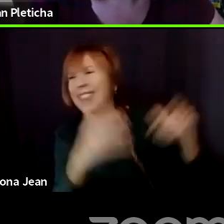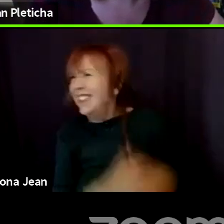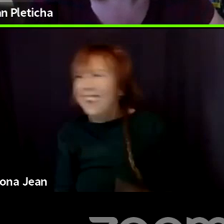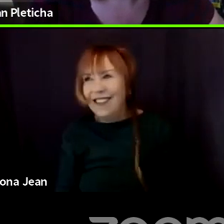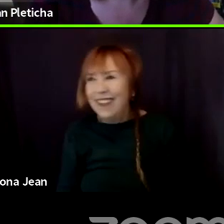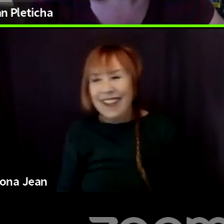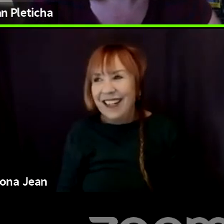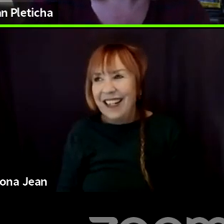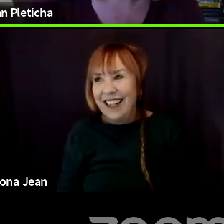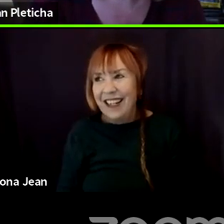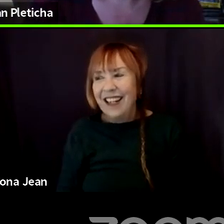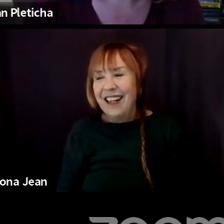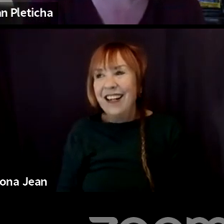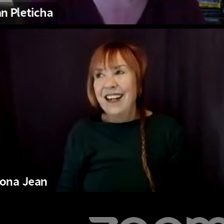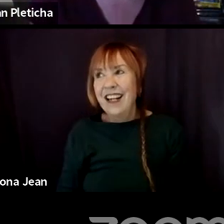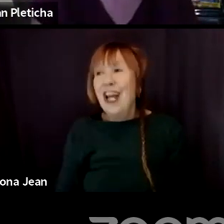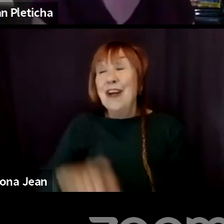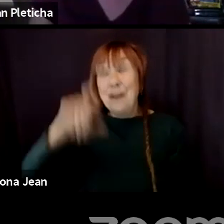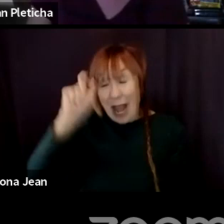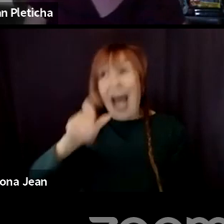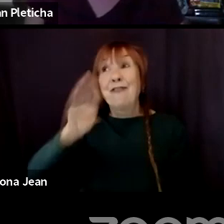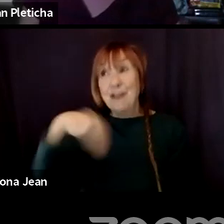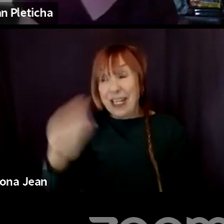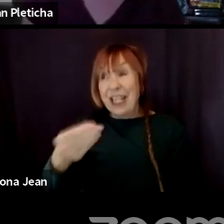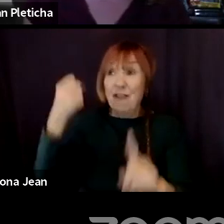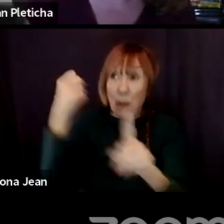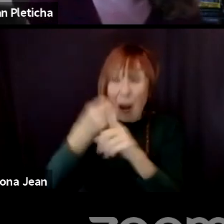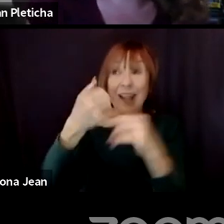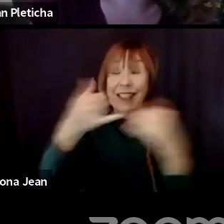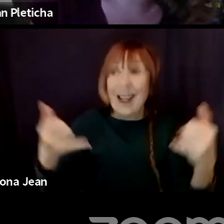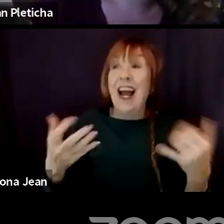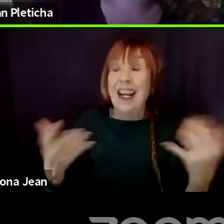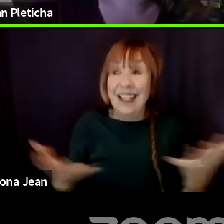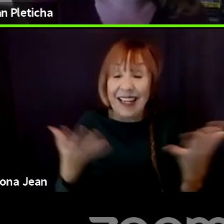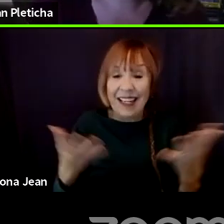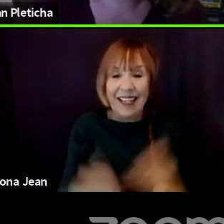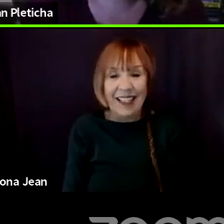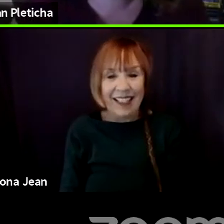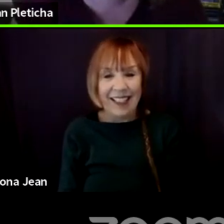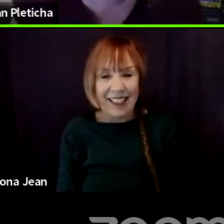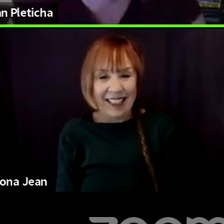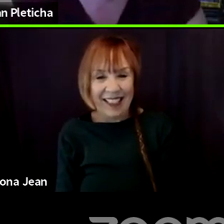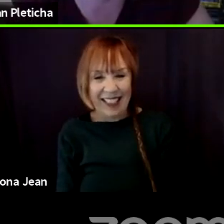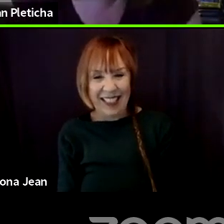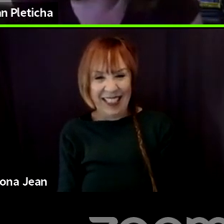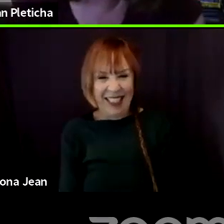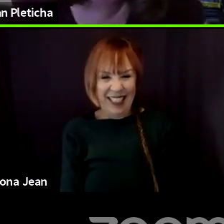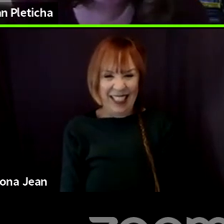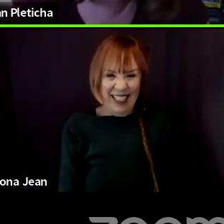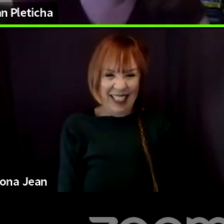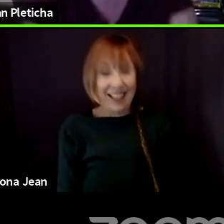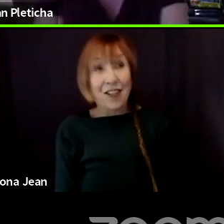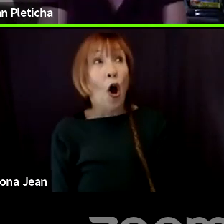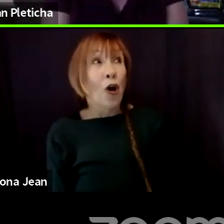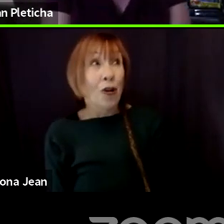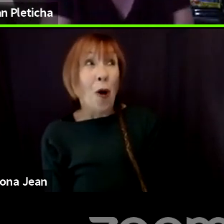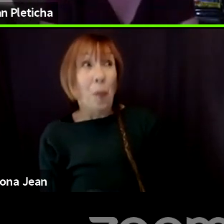But you always have to say the punchline and so it's kie-- Yeah. I have heard people, (chuckles)